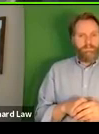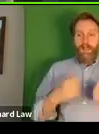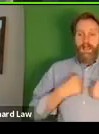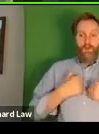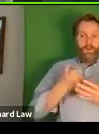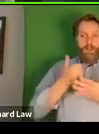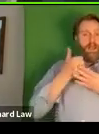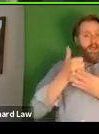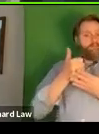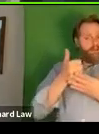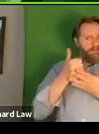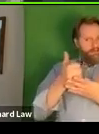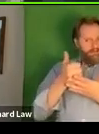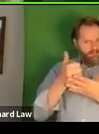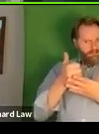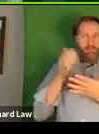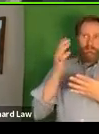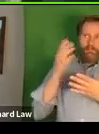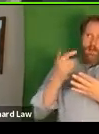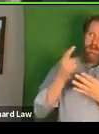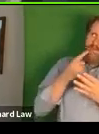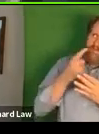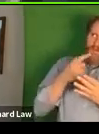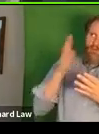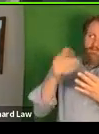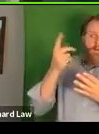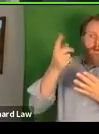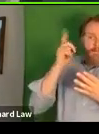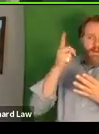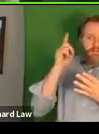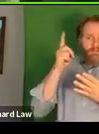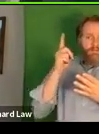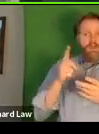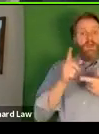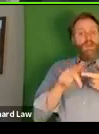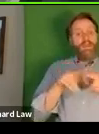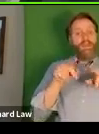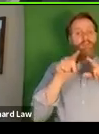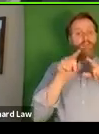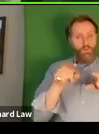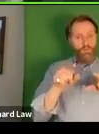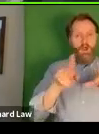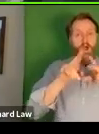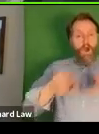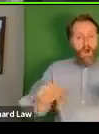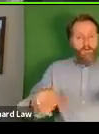clear that any Covid related sickness absence is not to be counted towards